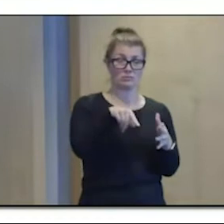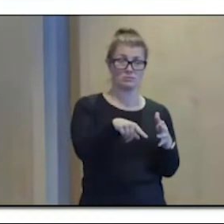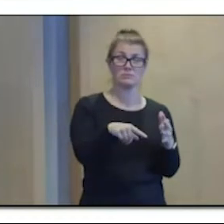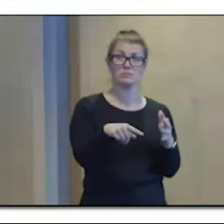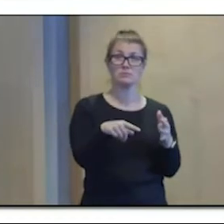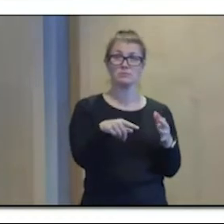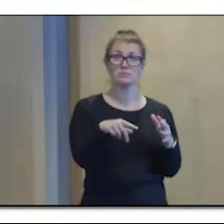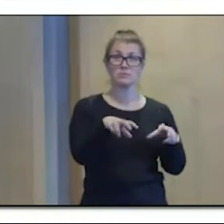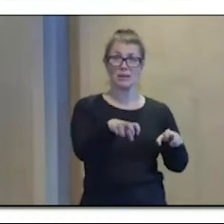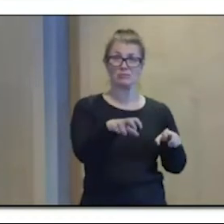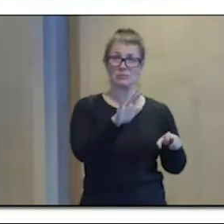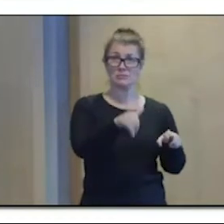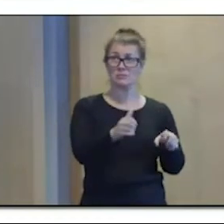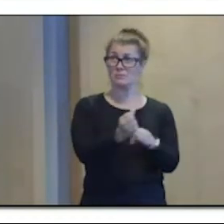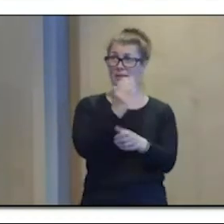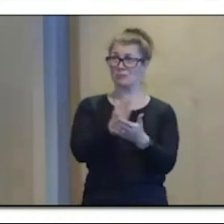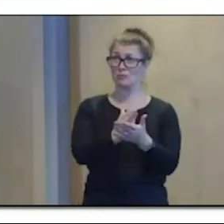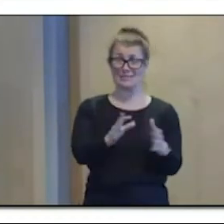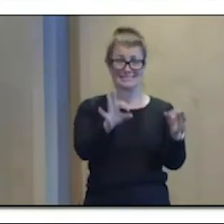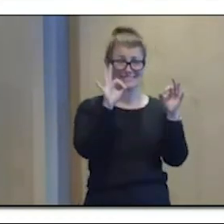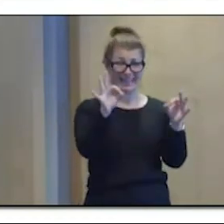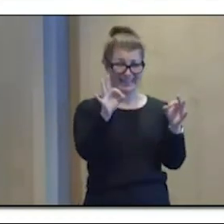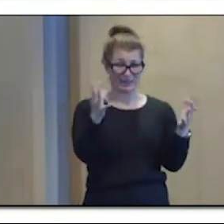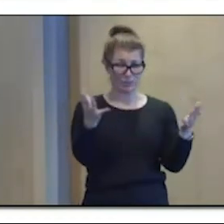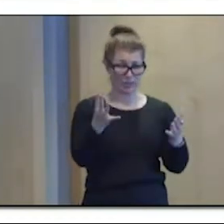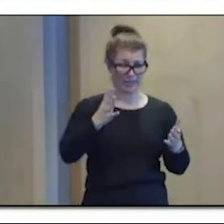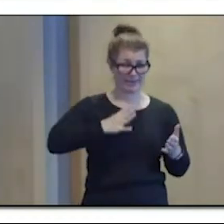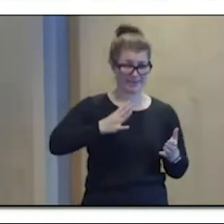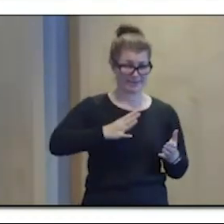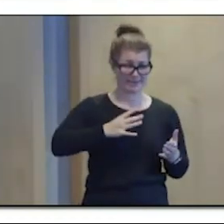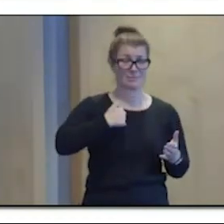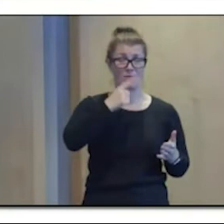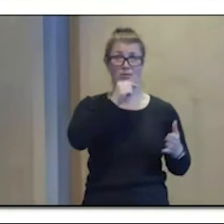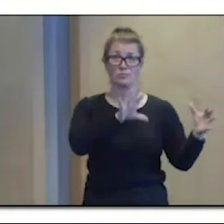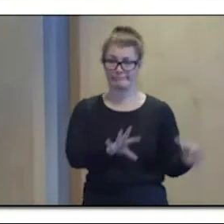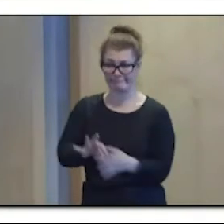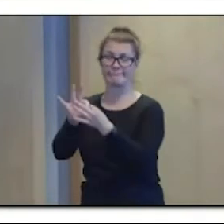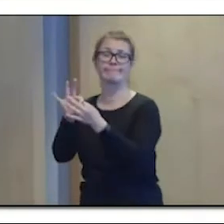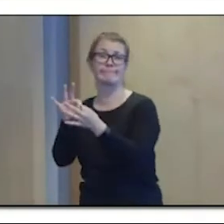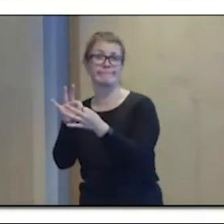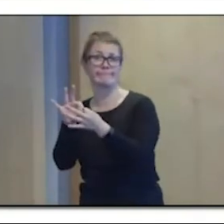at home to ensure that it was exactly where I wanted it so that I could use it to operate my